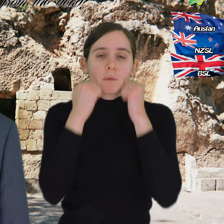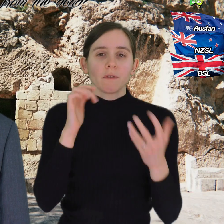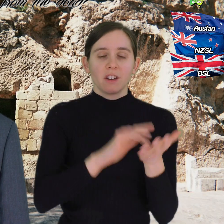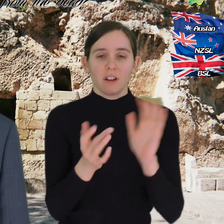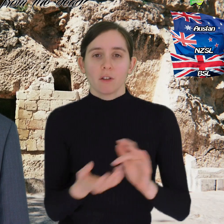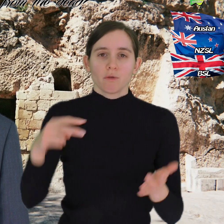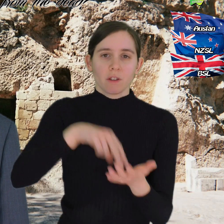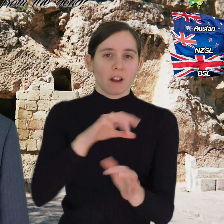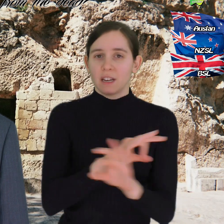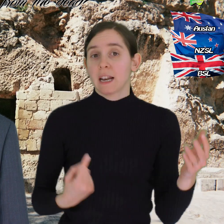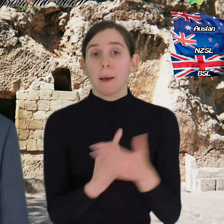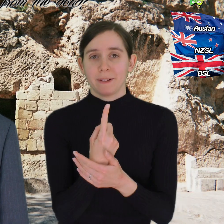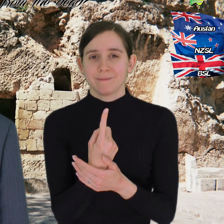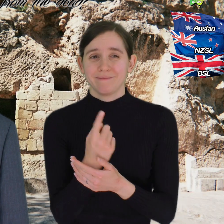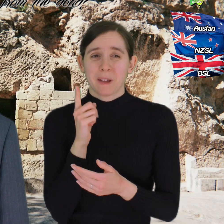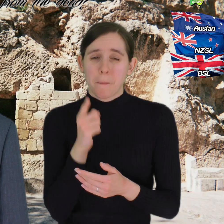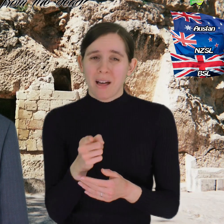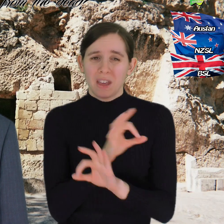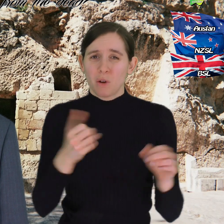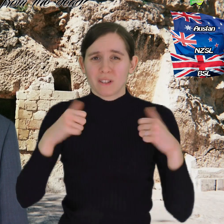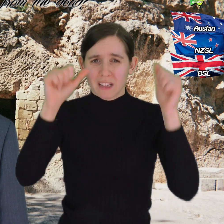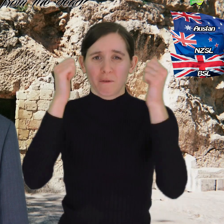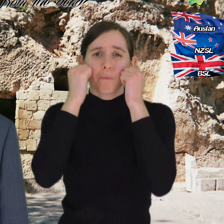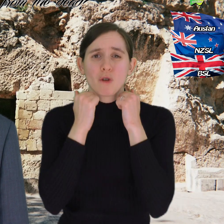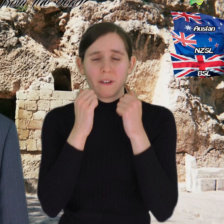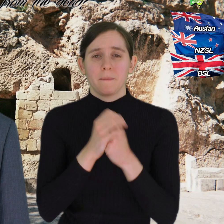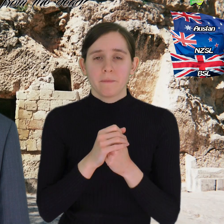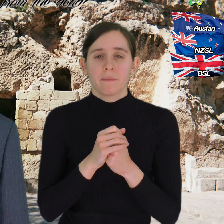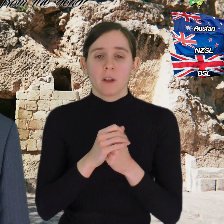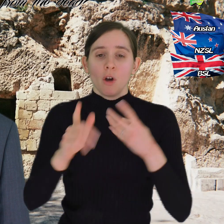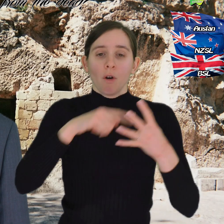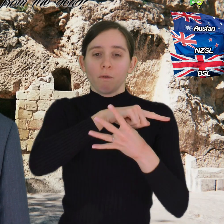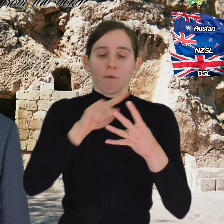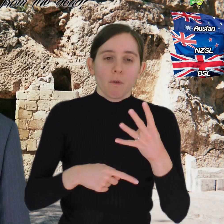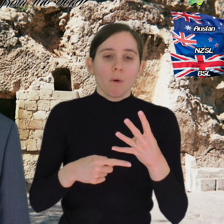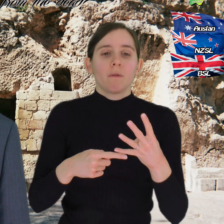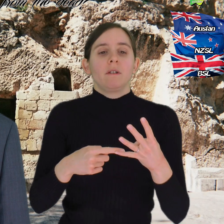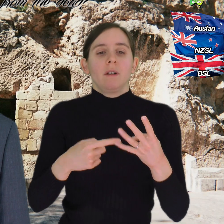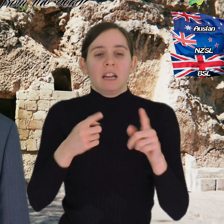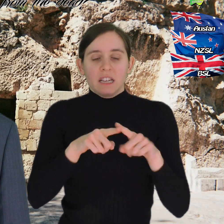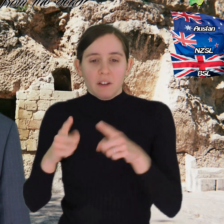did not happen, but they were not successful. Four different alternative theories to